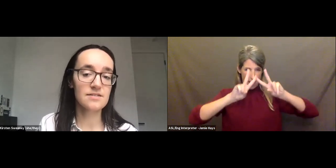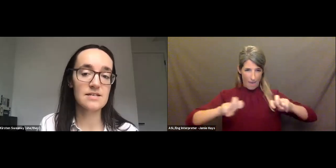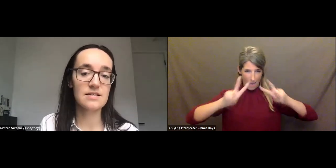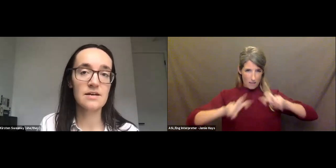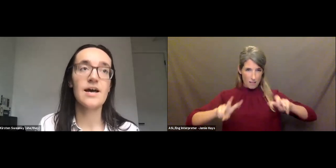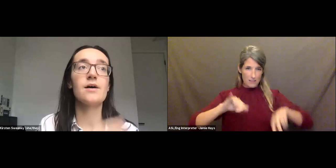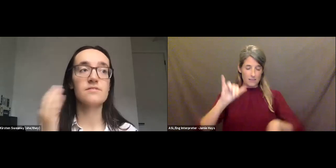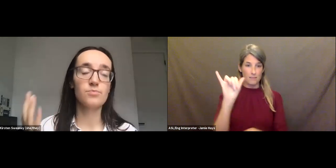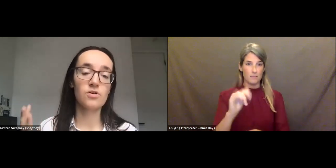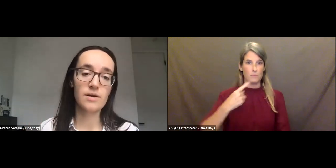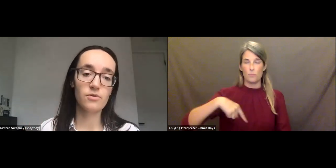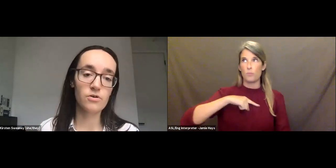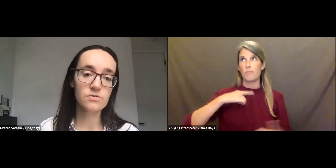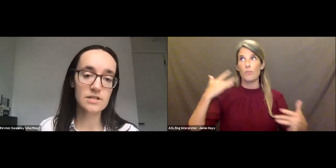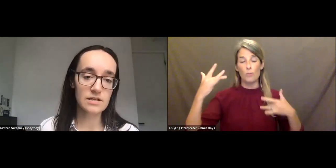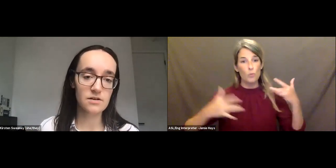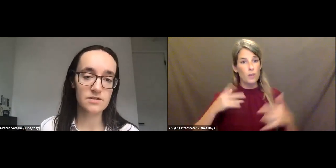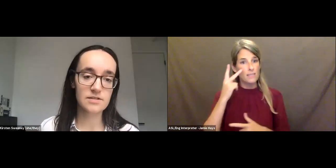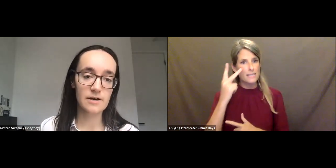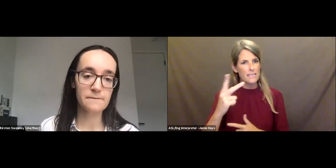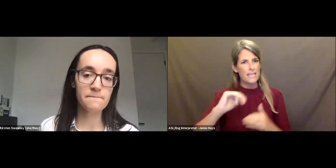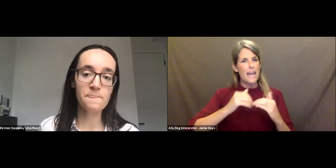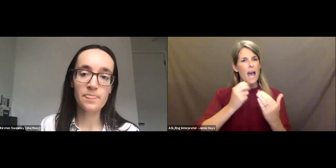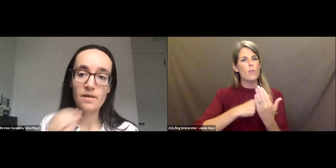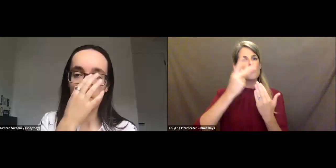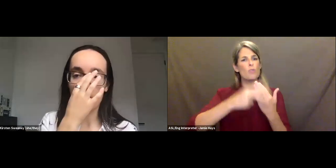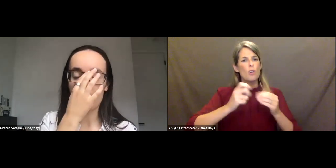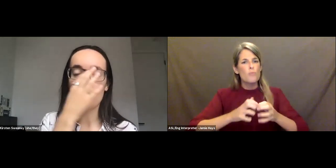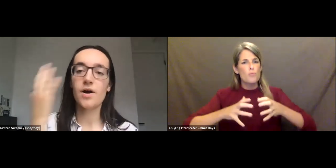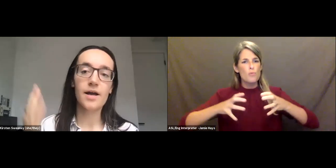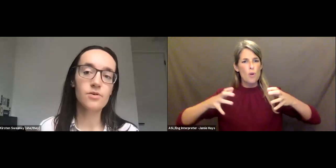see how this program grows in the years to come. But what I'm